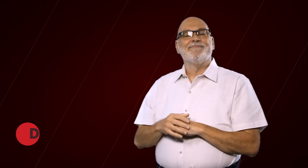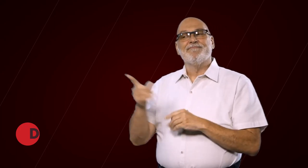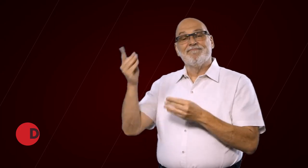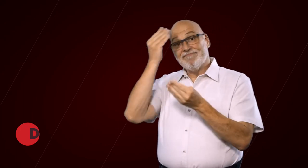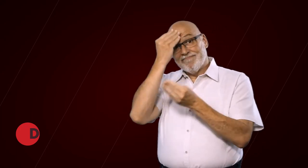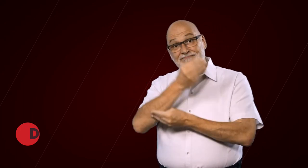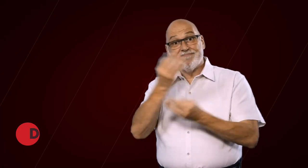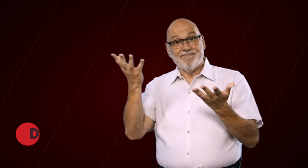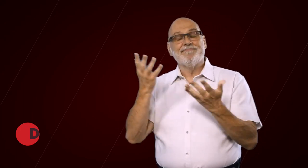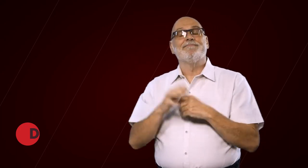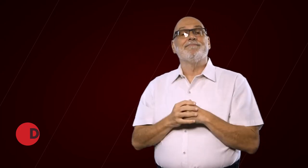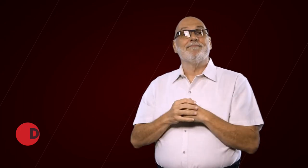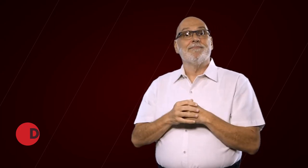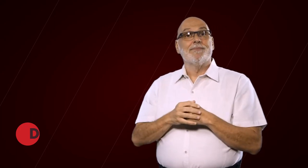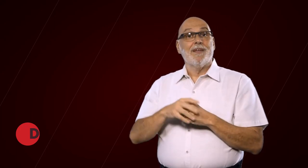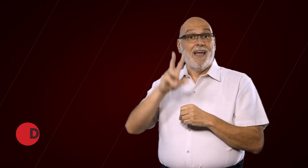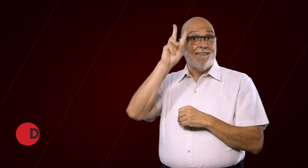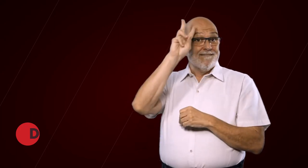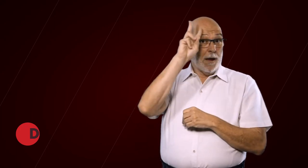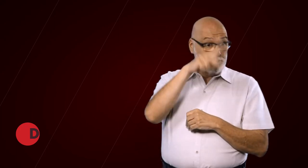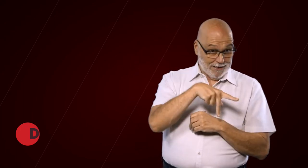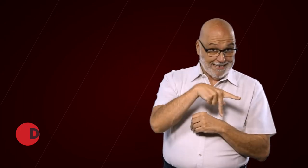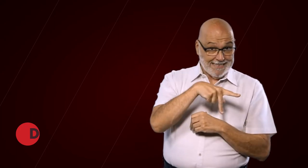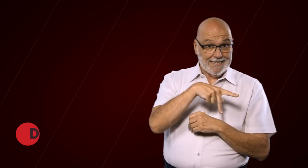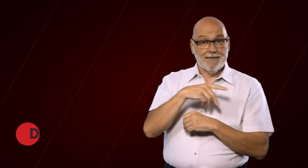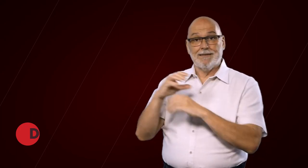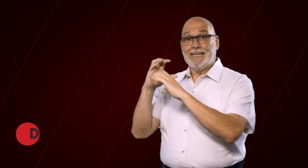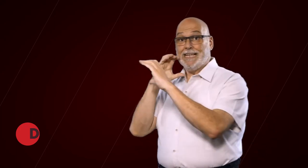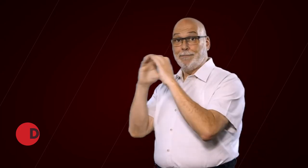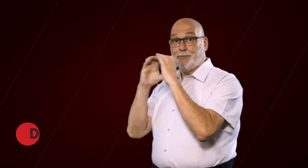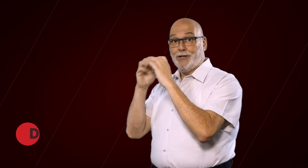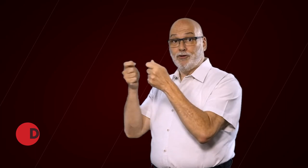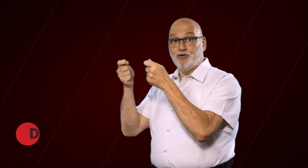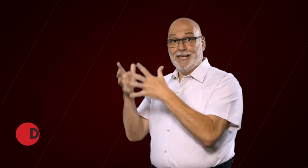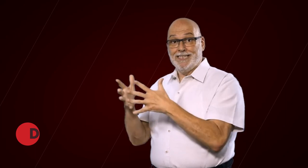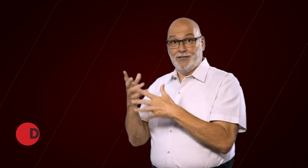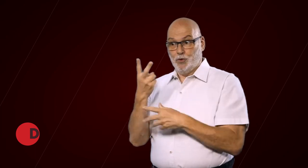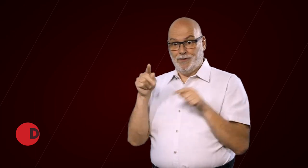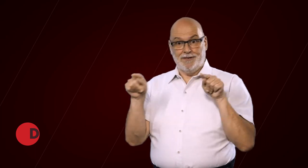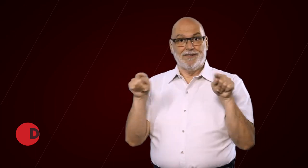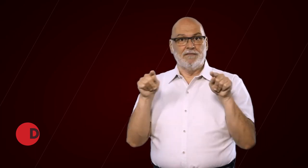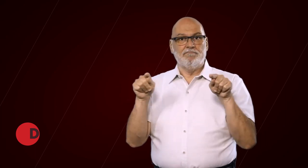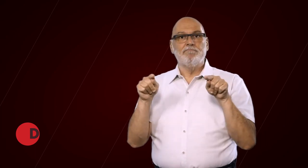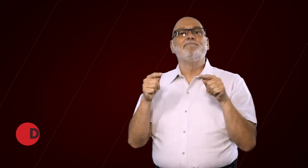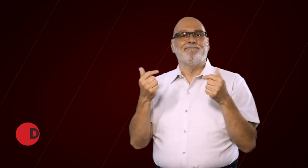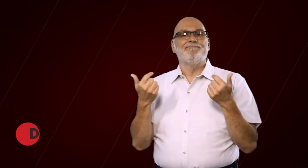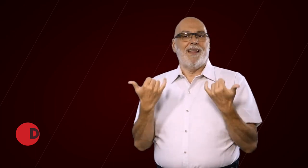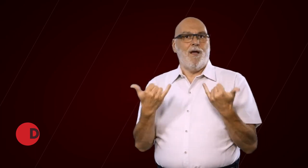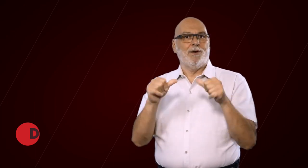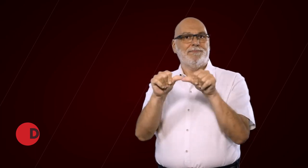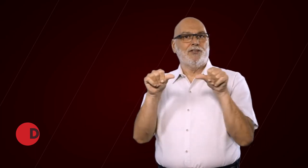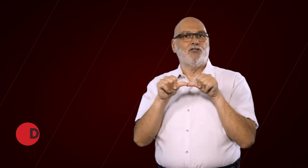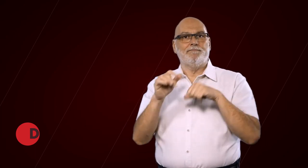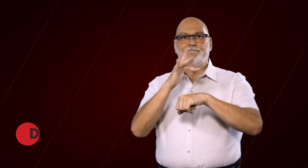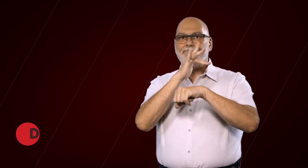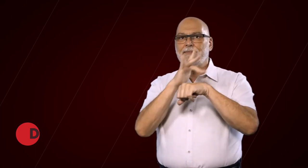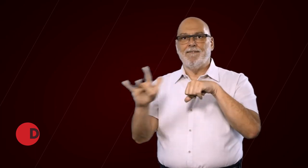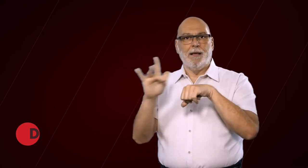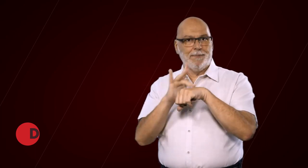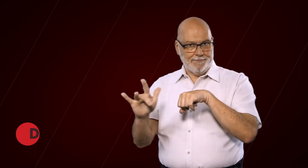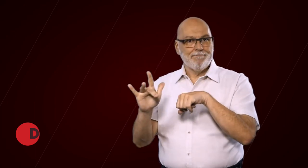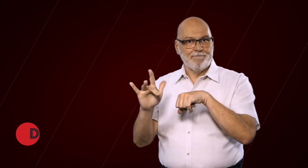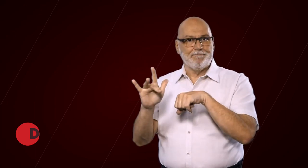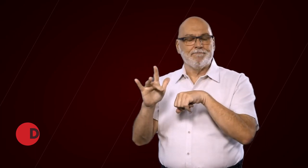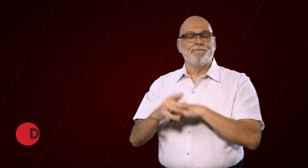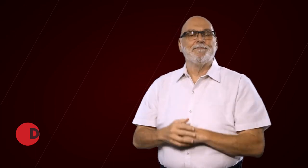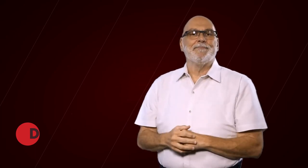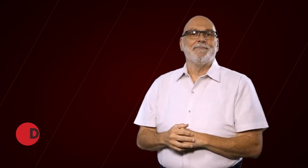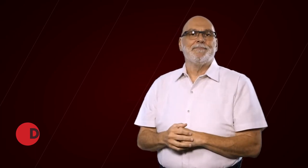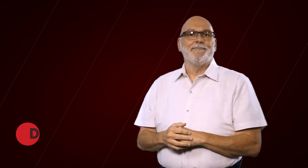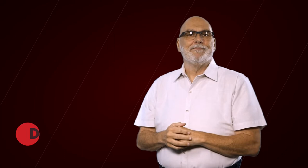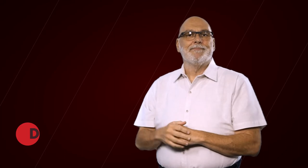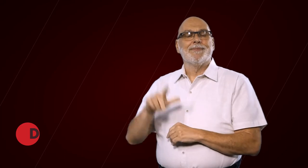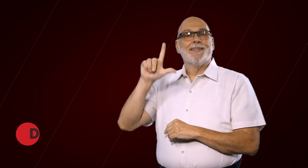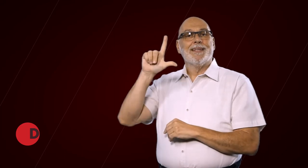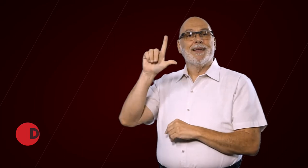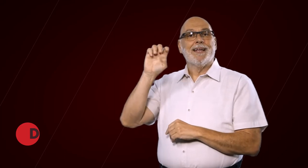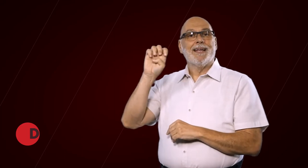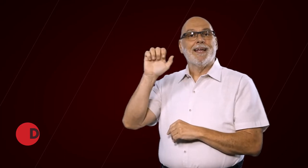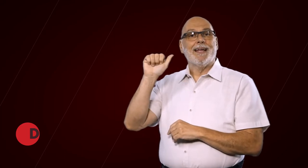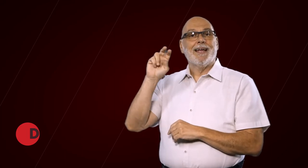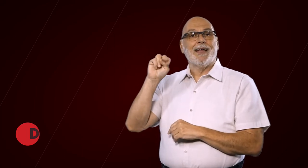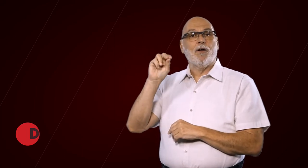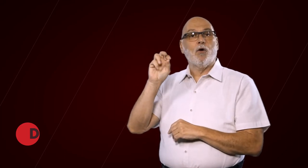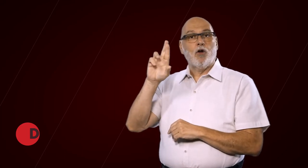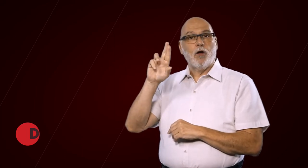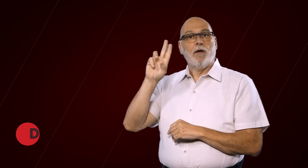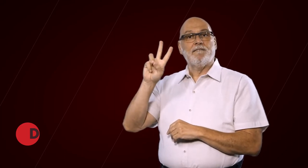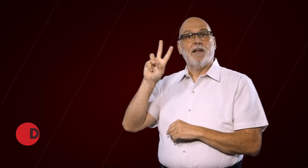The vice-president and communications director positions are vacant.